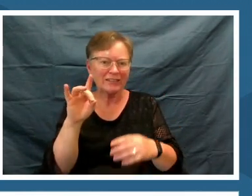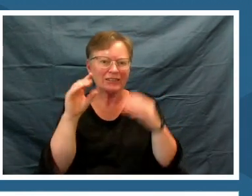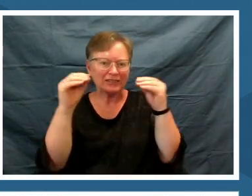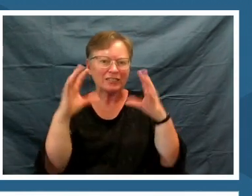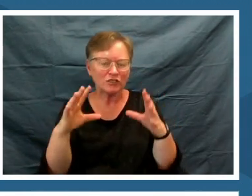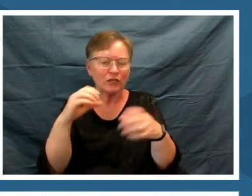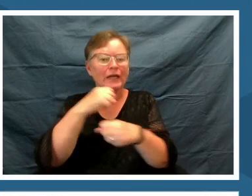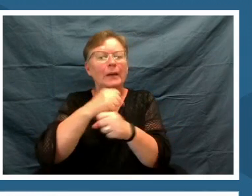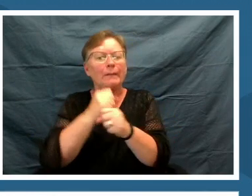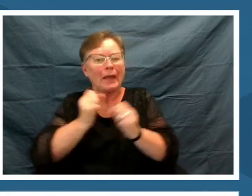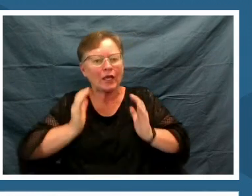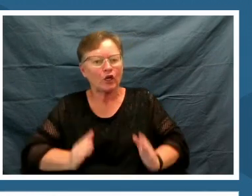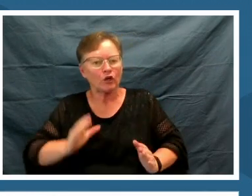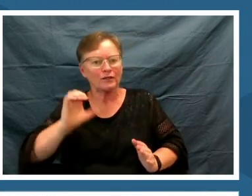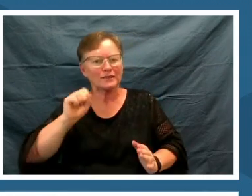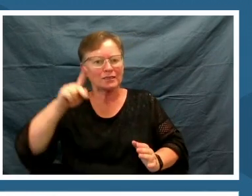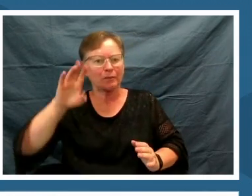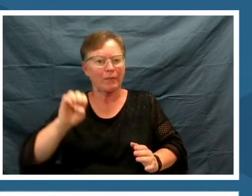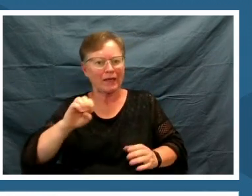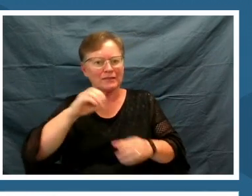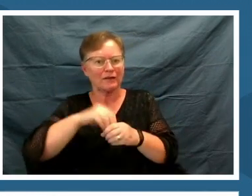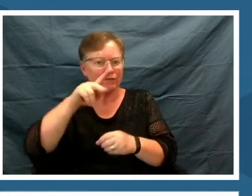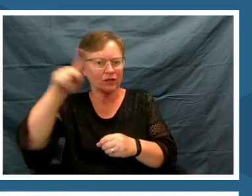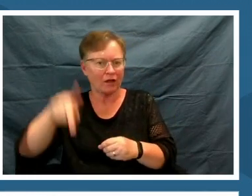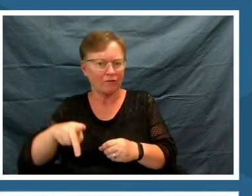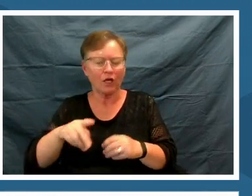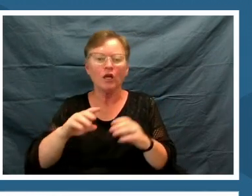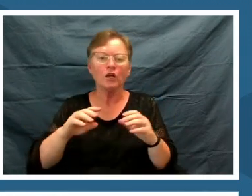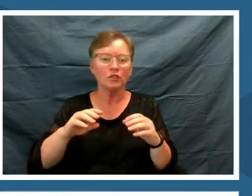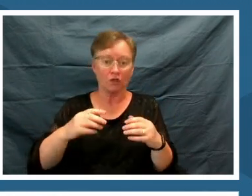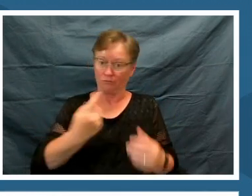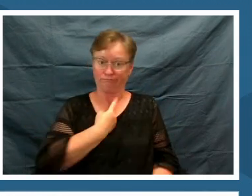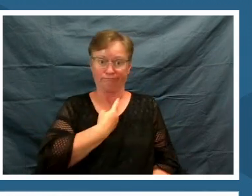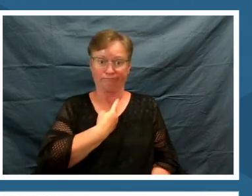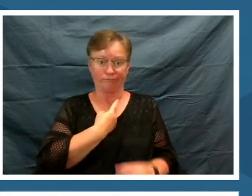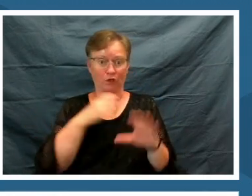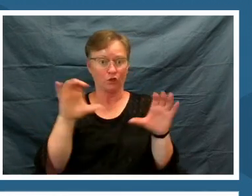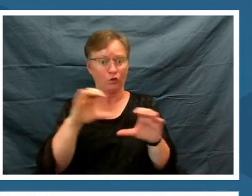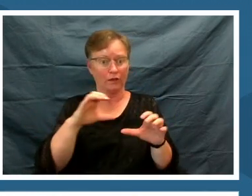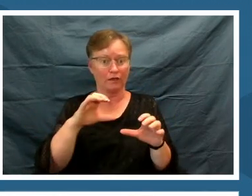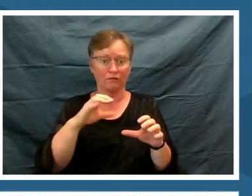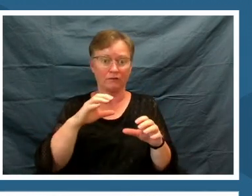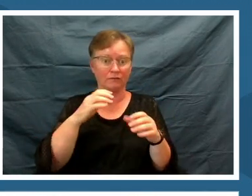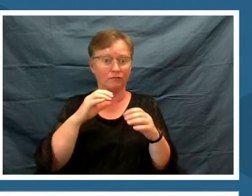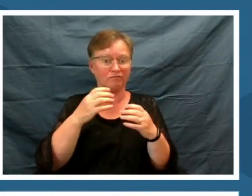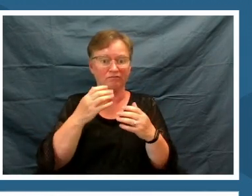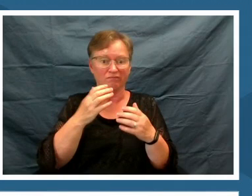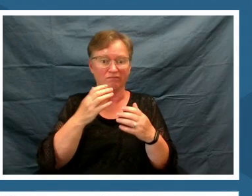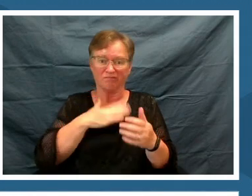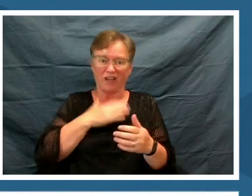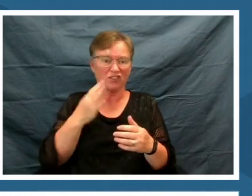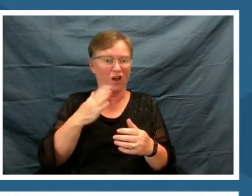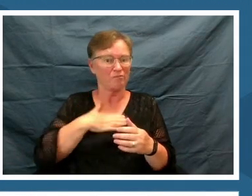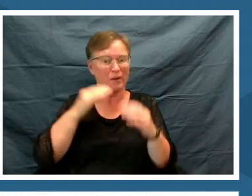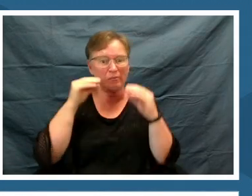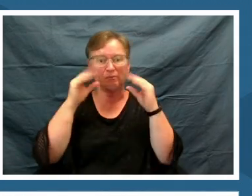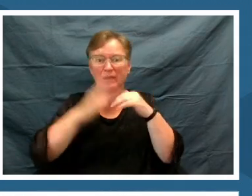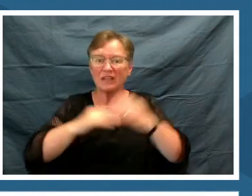and so nobody else in my building is doing what i'm doing on the other hand i know so many other teachers in my